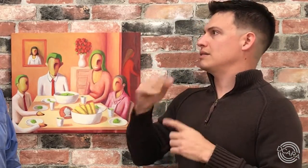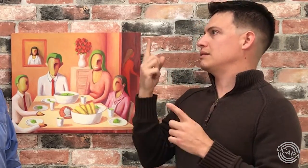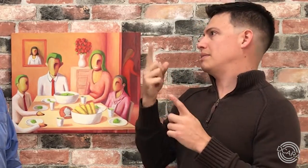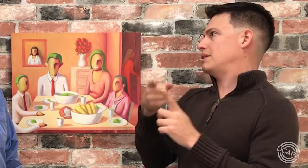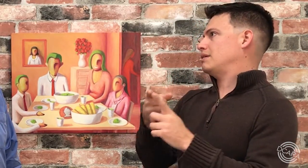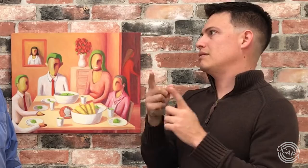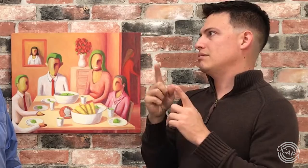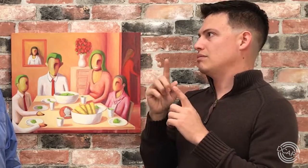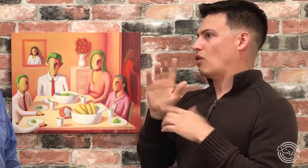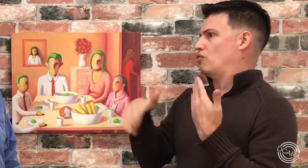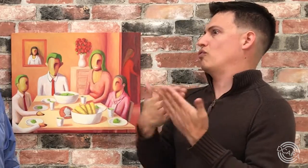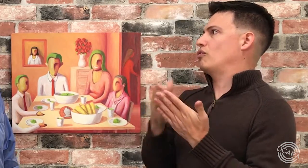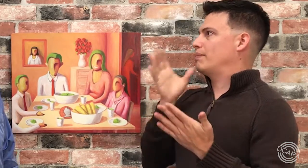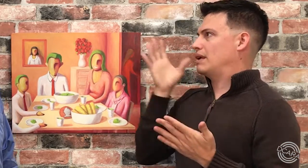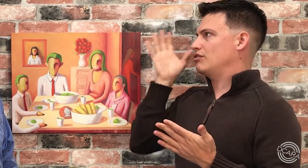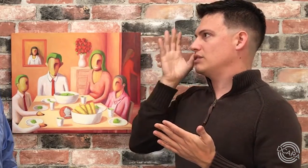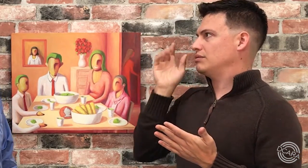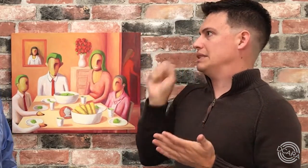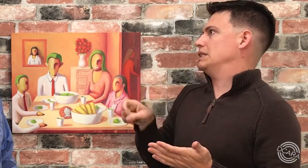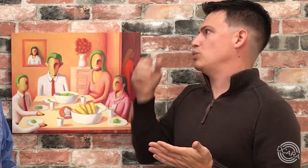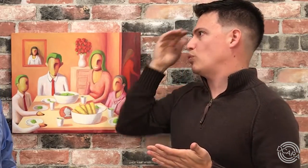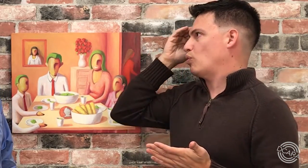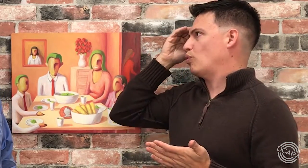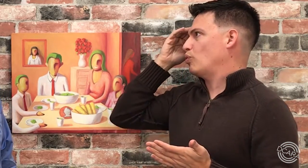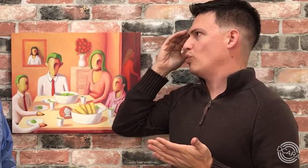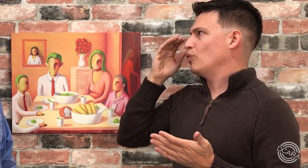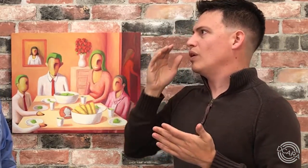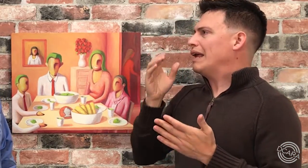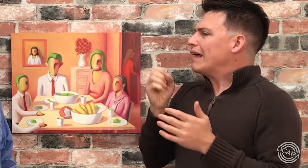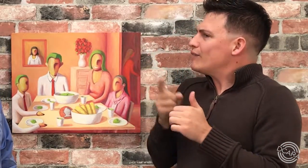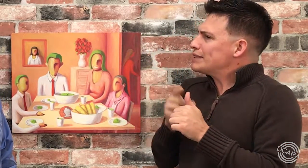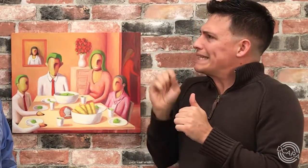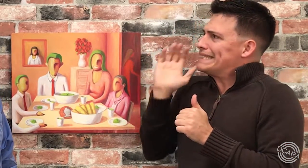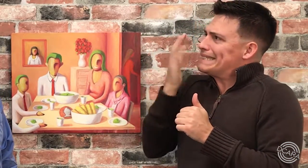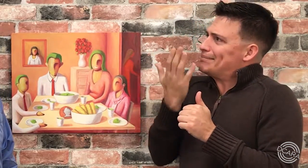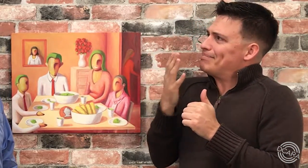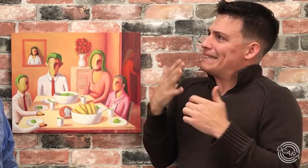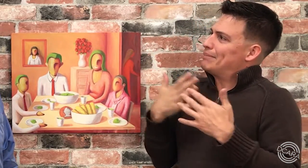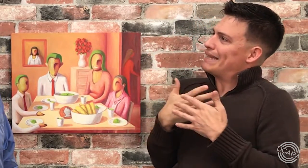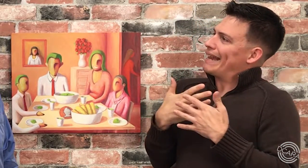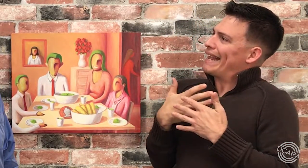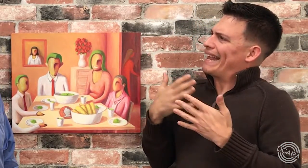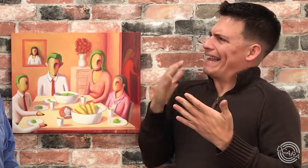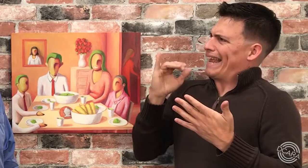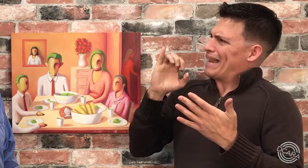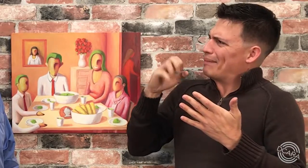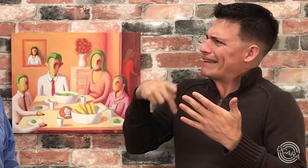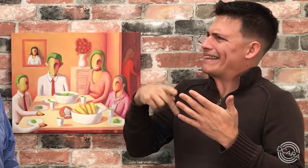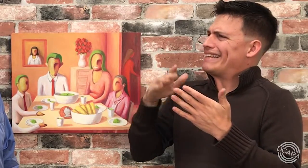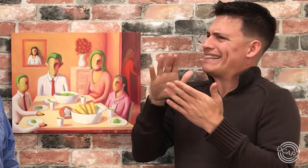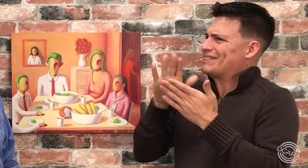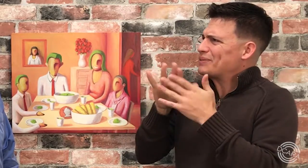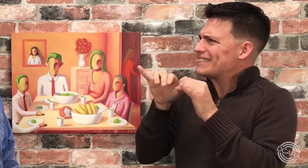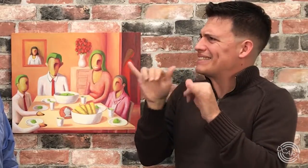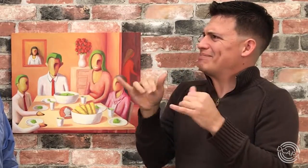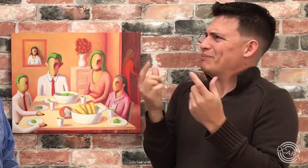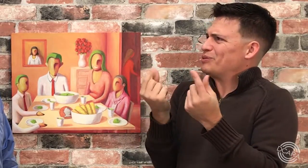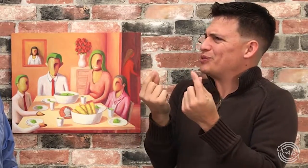That's something that all parents need to know about. At first it seems that they are afraid of IEP and the school system and what to do